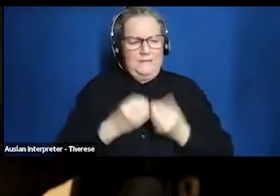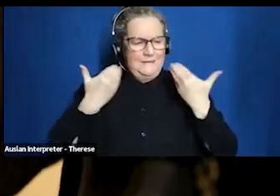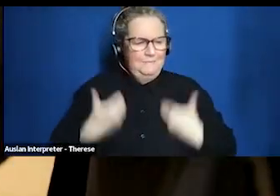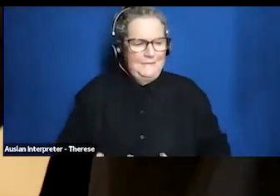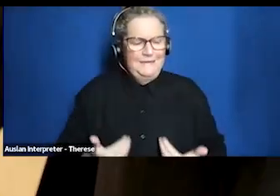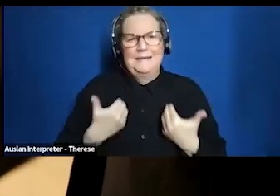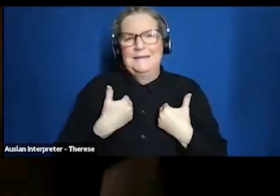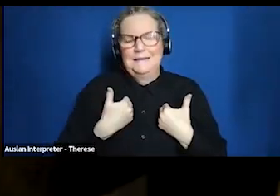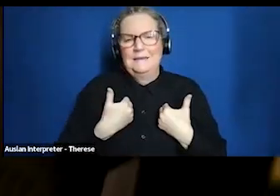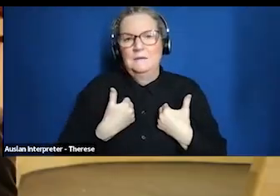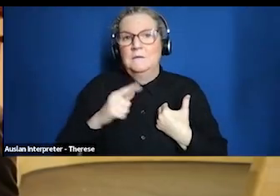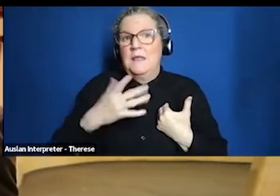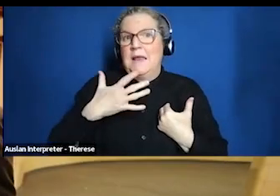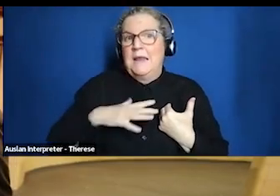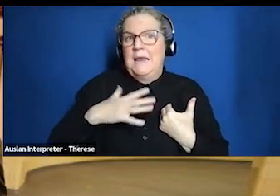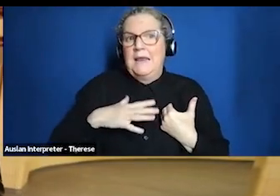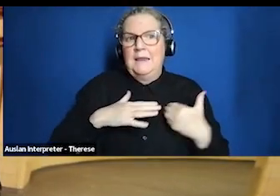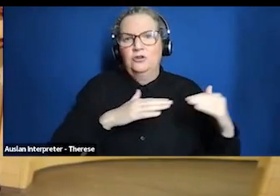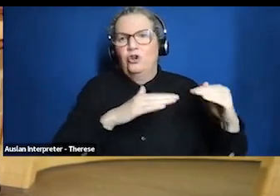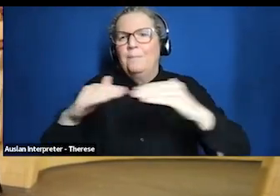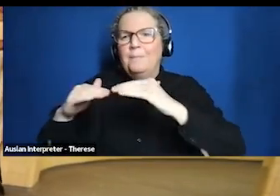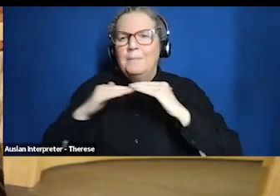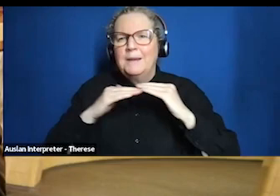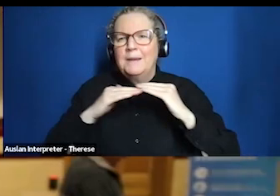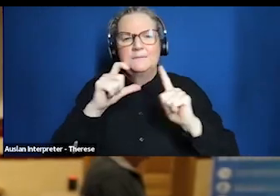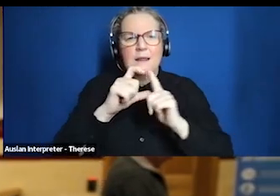And so they need a common database to find out